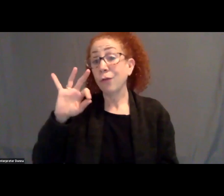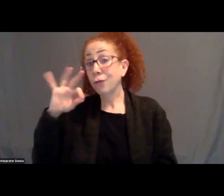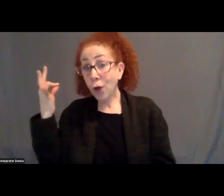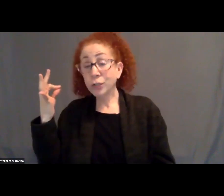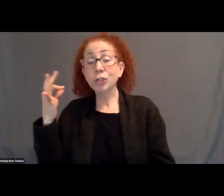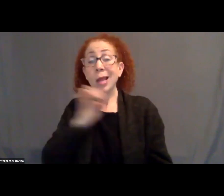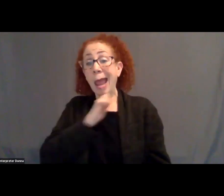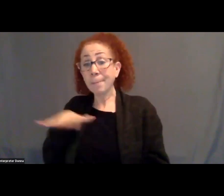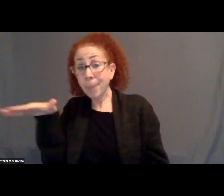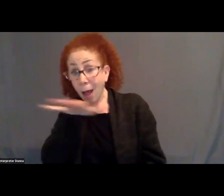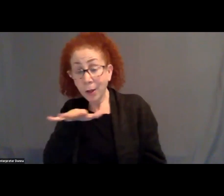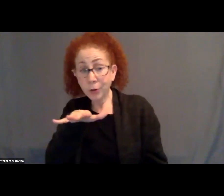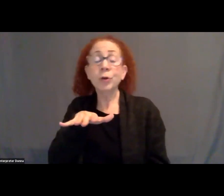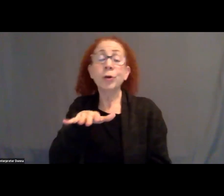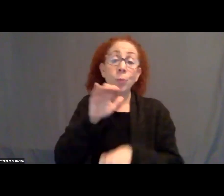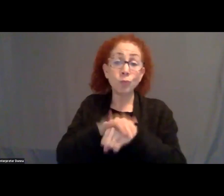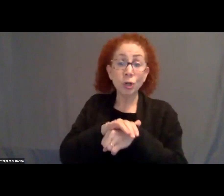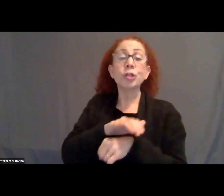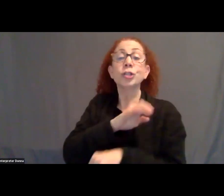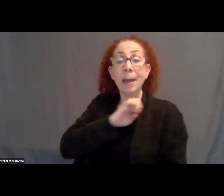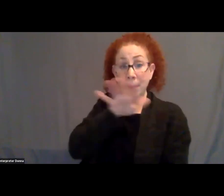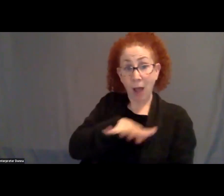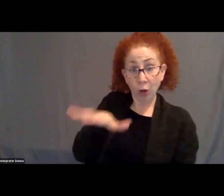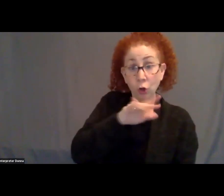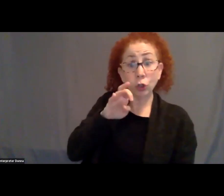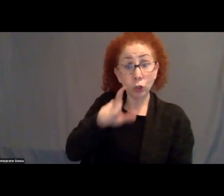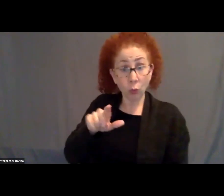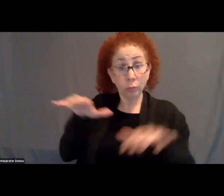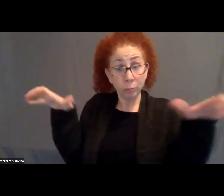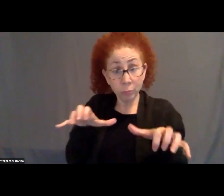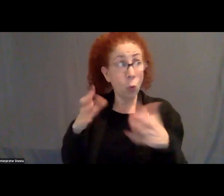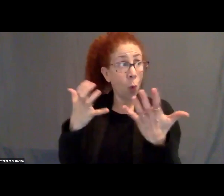colonial administrations driven to maximize the profitability